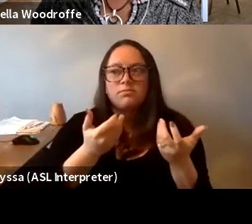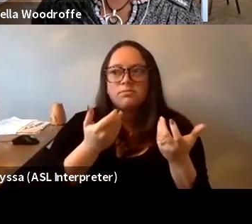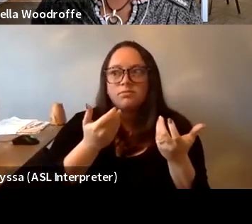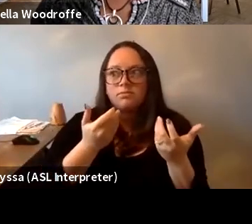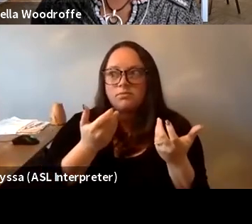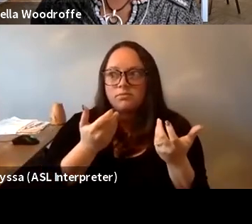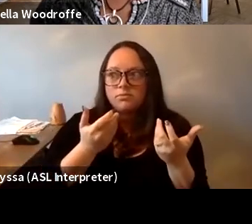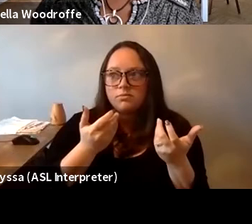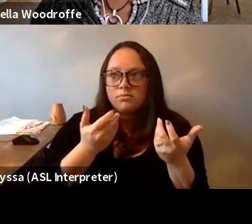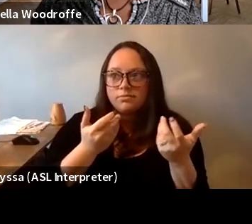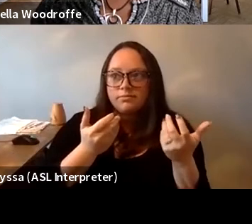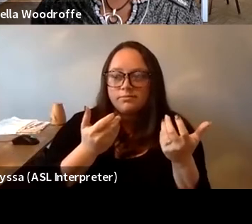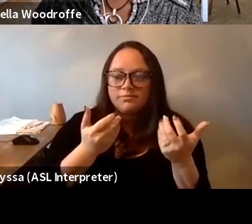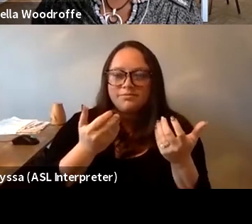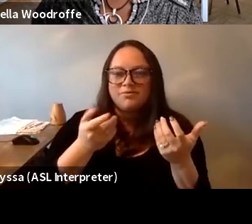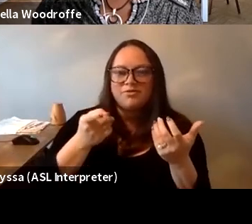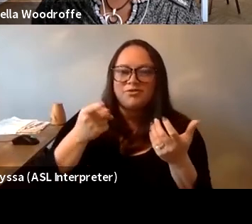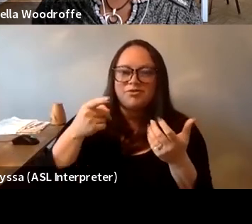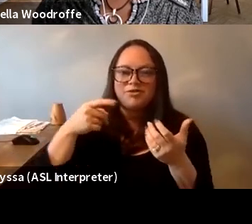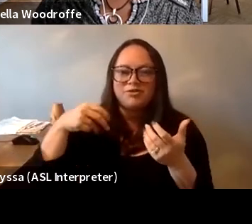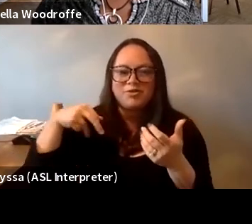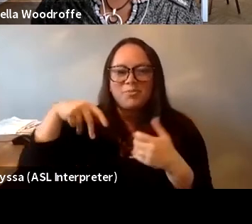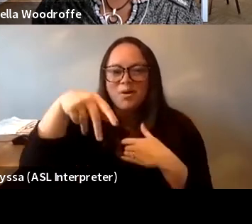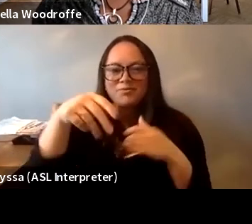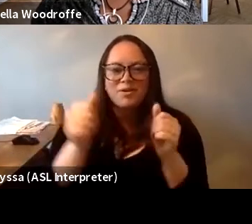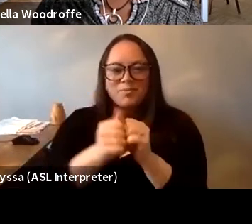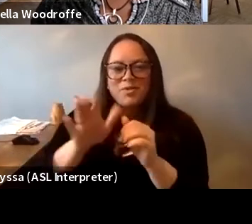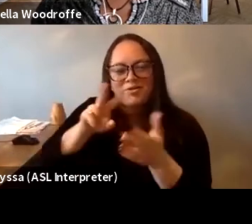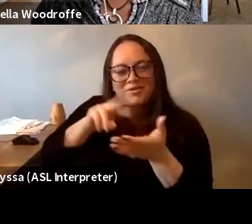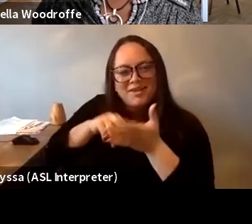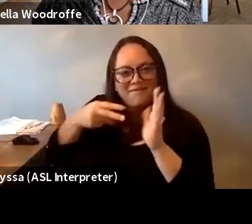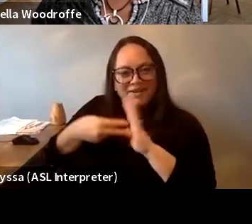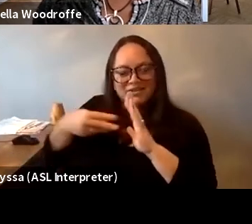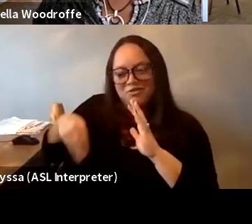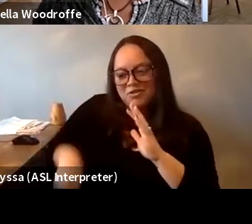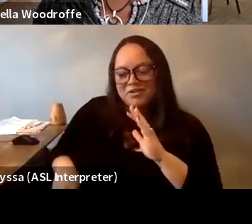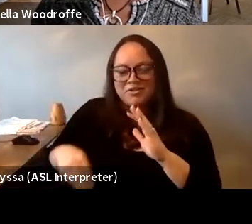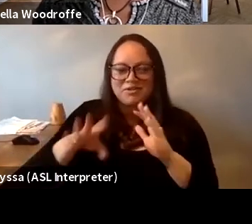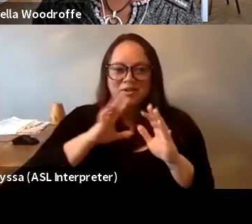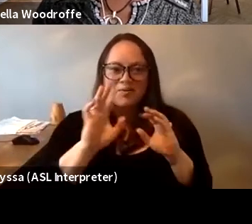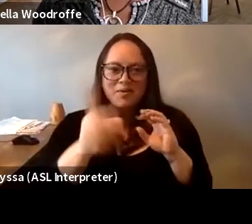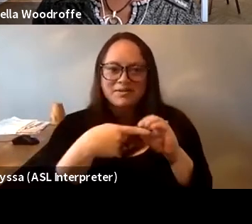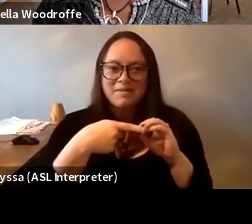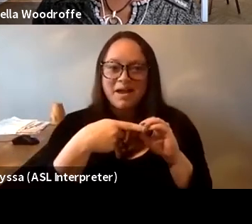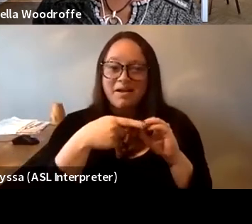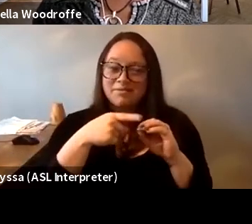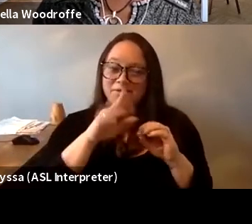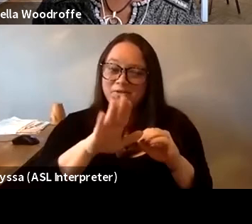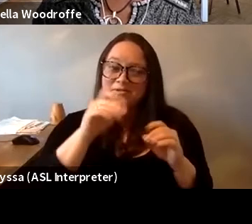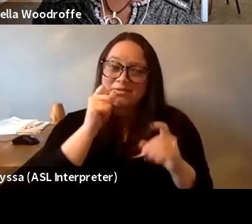her little definition. And she, you know, talks to folks about her sister and how special her sister is. But that's also very